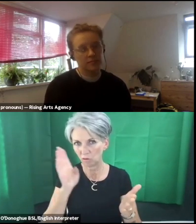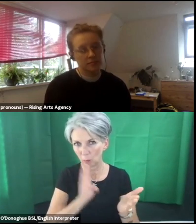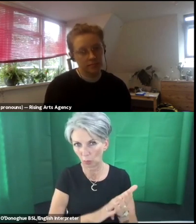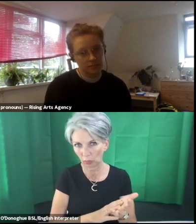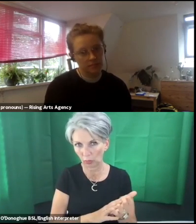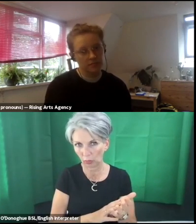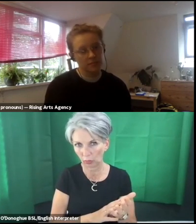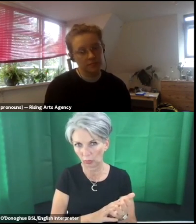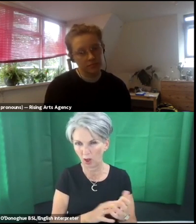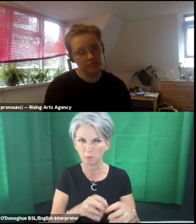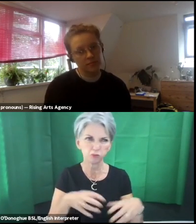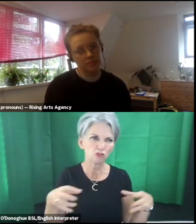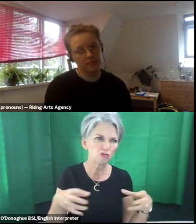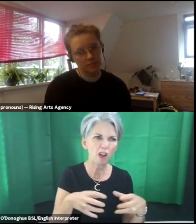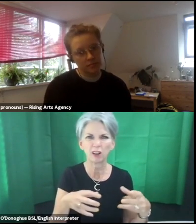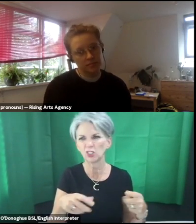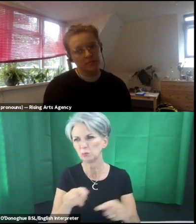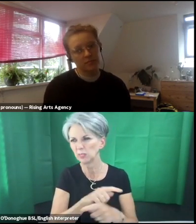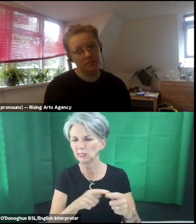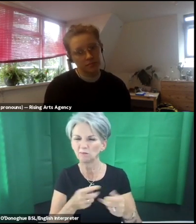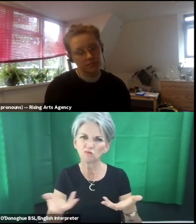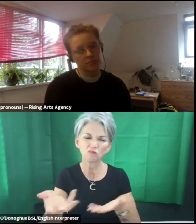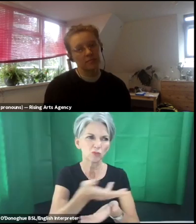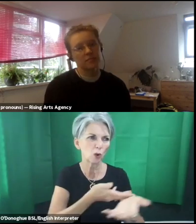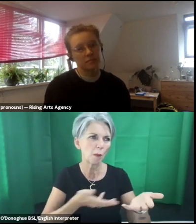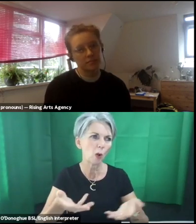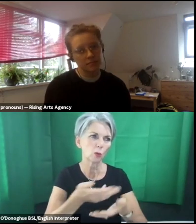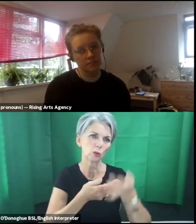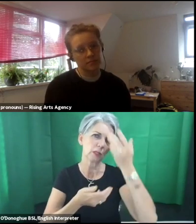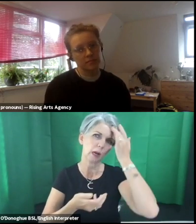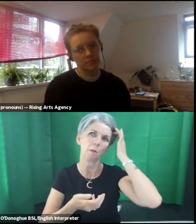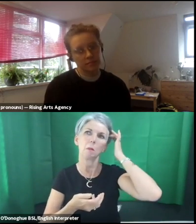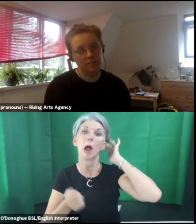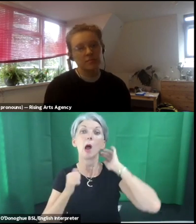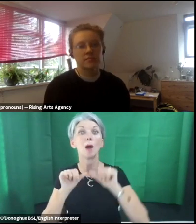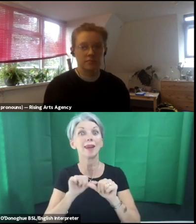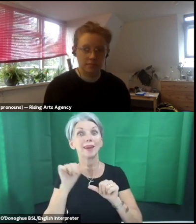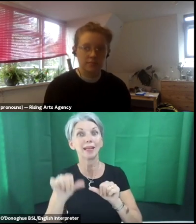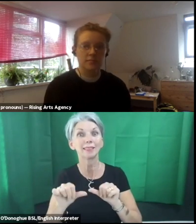meetings, really the kind of things we discuss there are what might be our next city-wide campaigns.